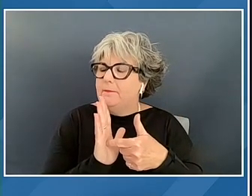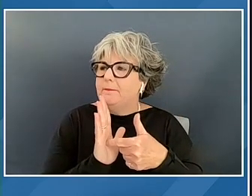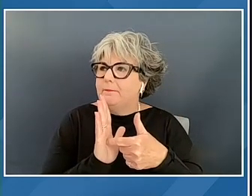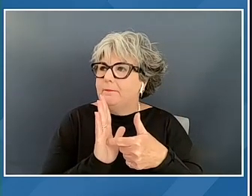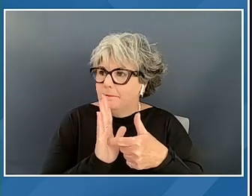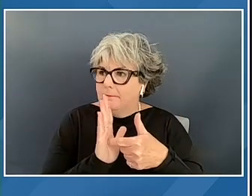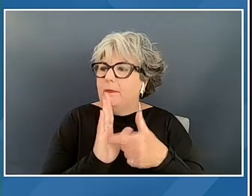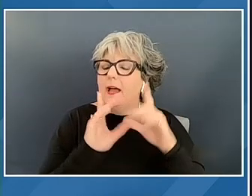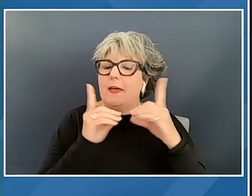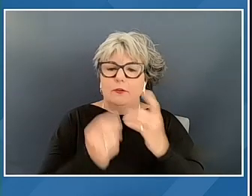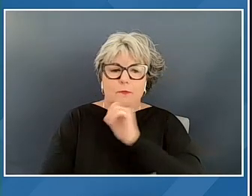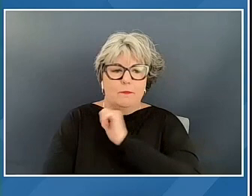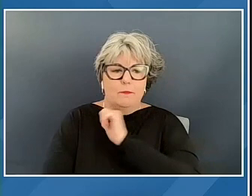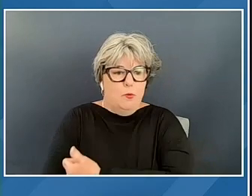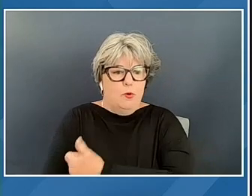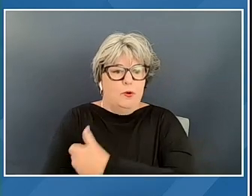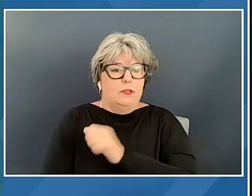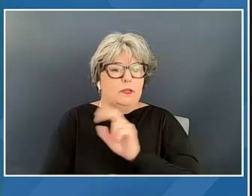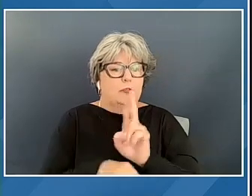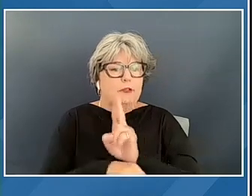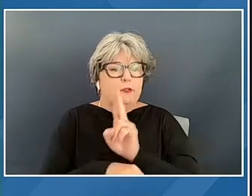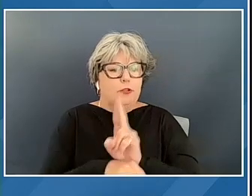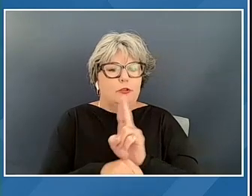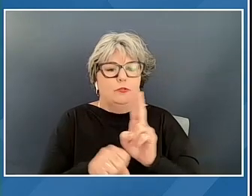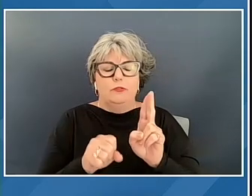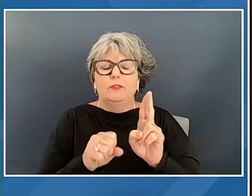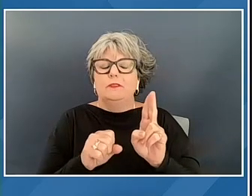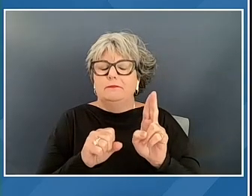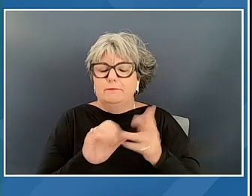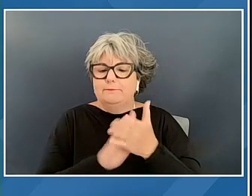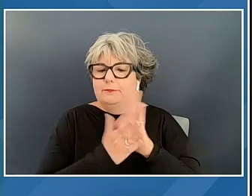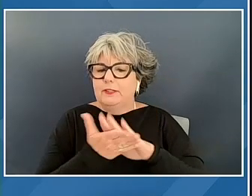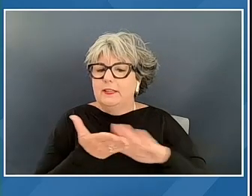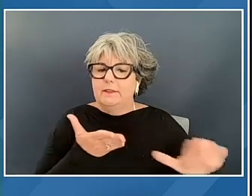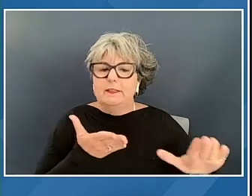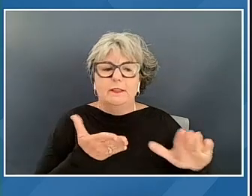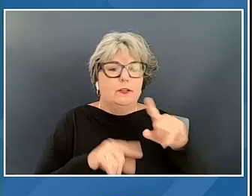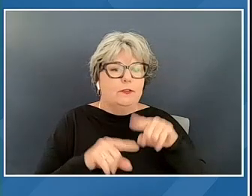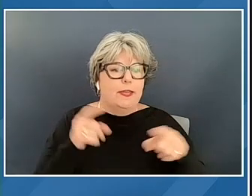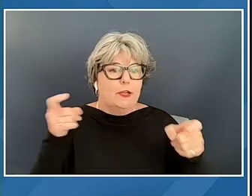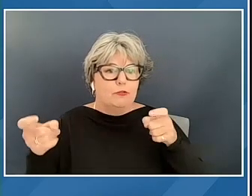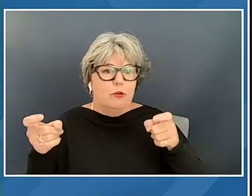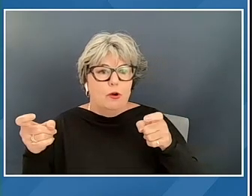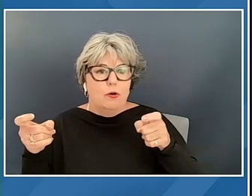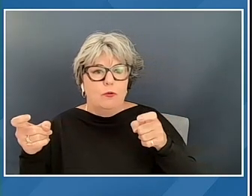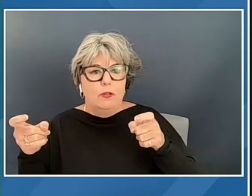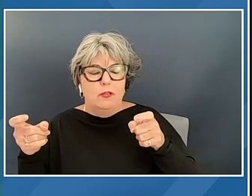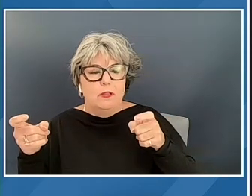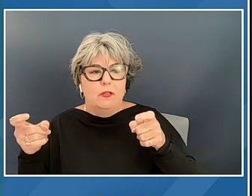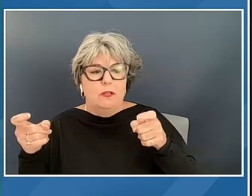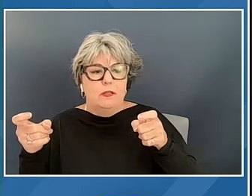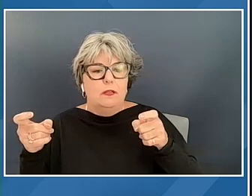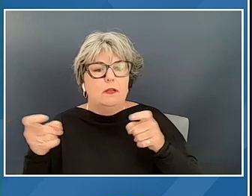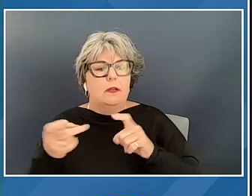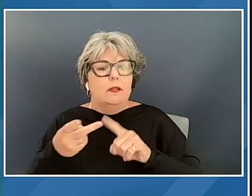apply forgiveness to people who- you know, you can't control if you've got a direct or FFEL loan. And I would say that a huge